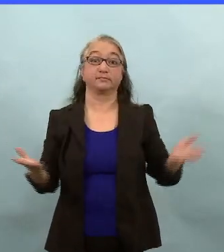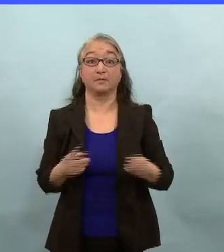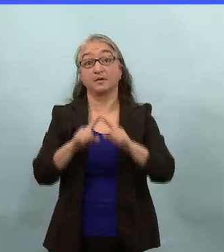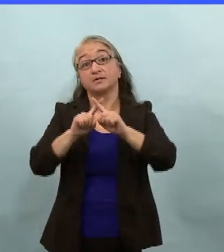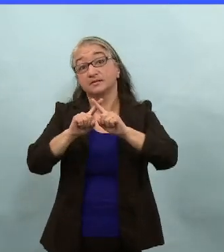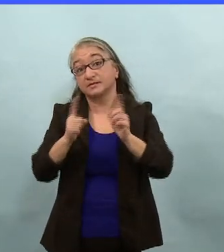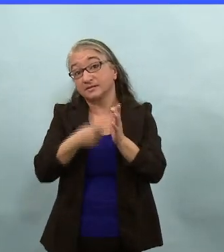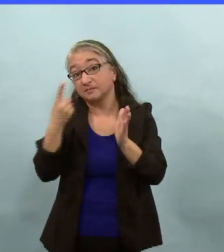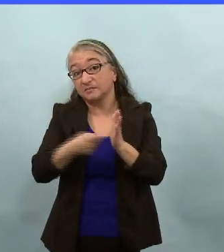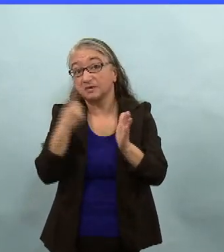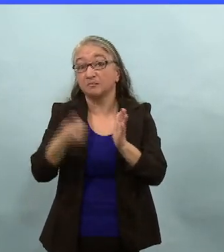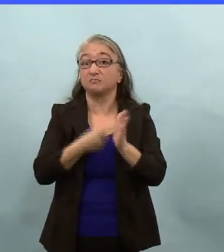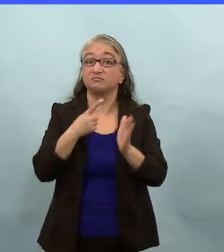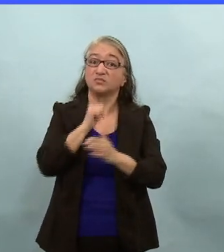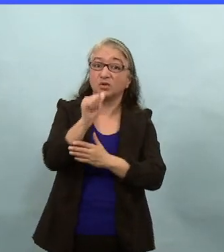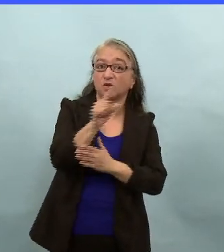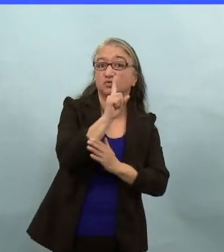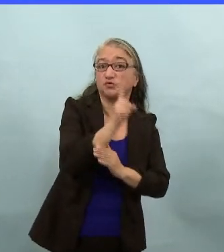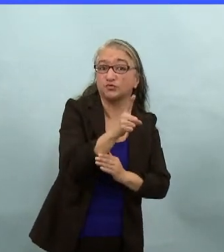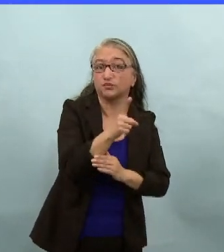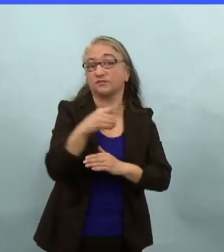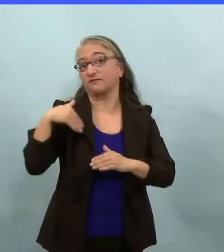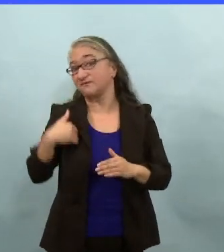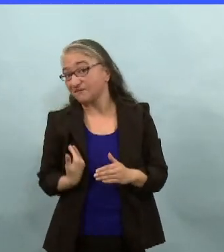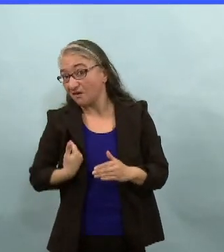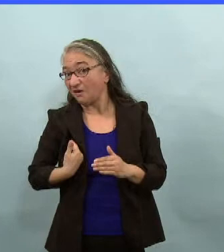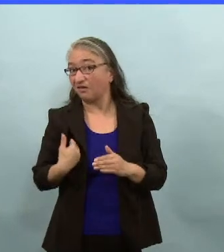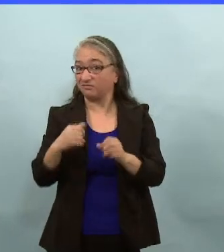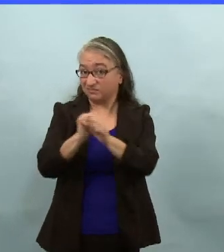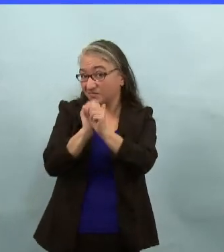did cool would exacerbate someone who has heart problems that led to congestive heart failure